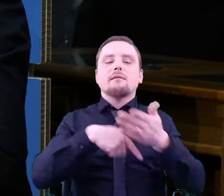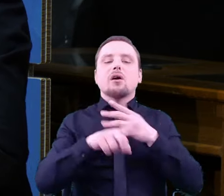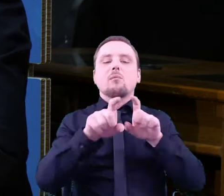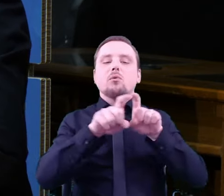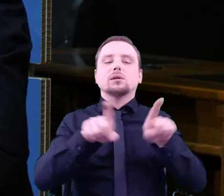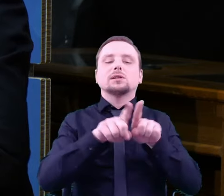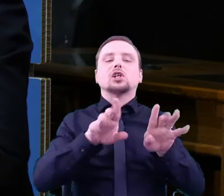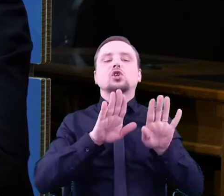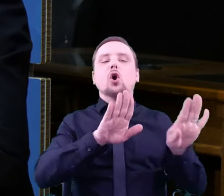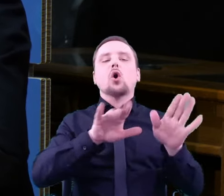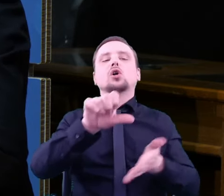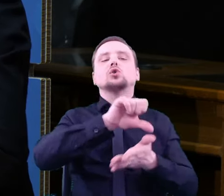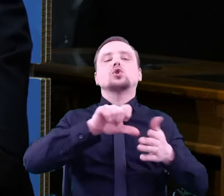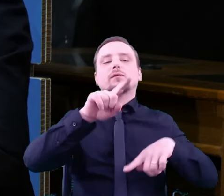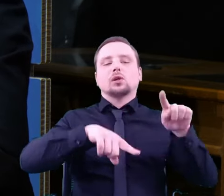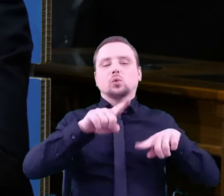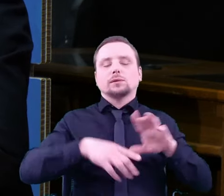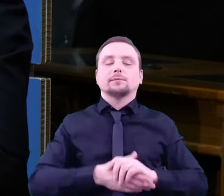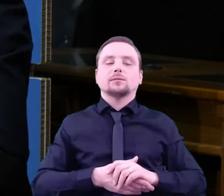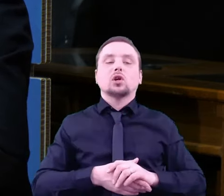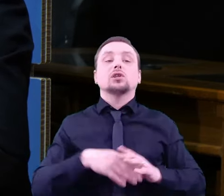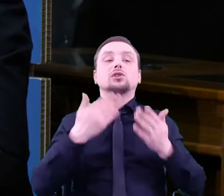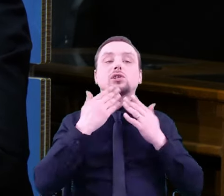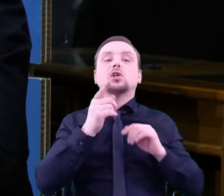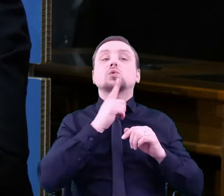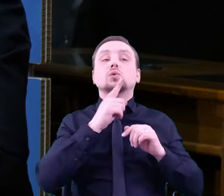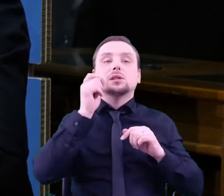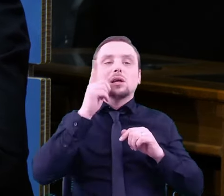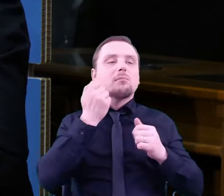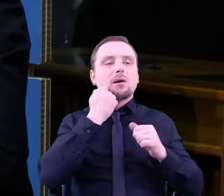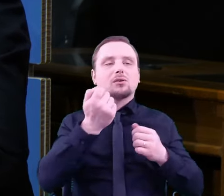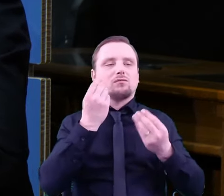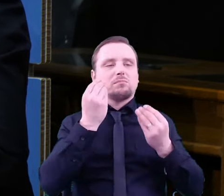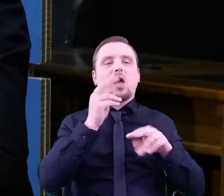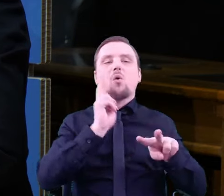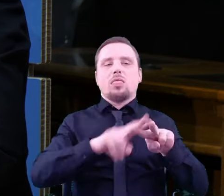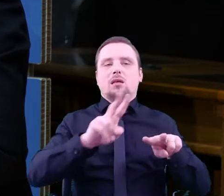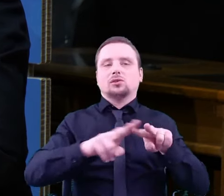Artificial intelligence is undoubtedly a valuable tool that already assists this in various ways.